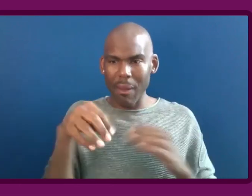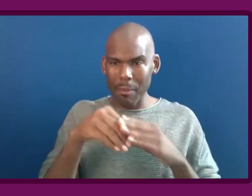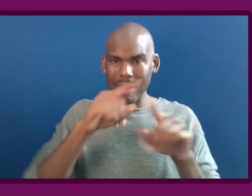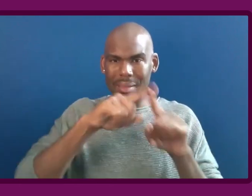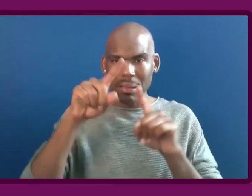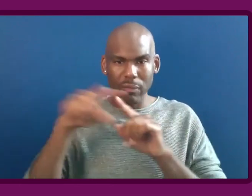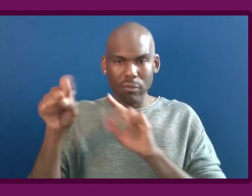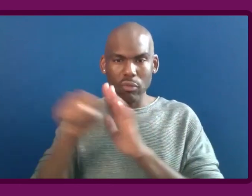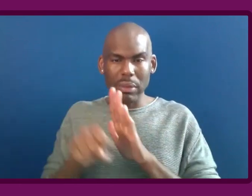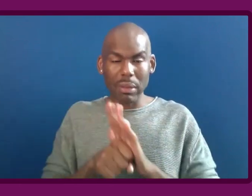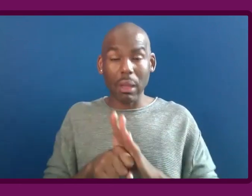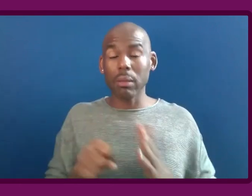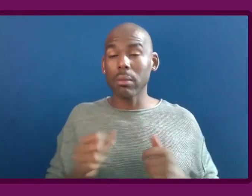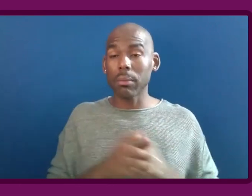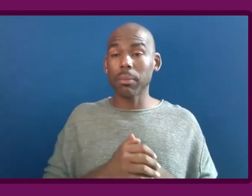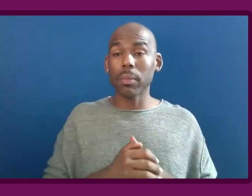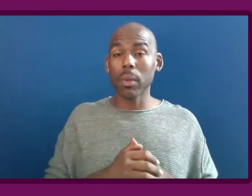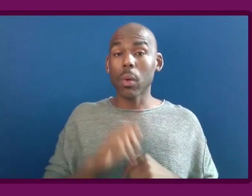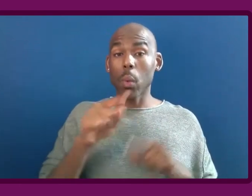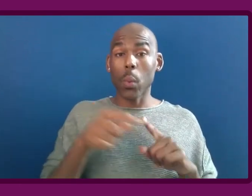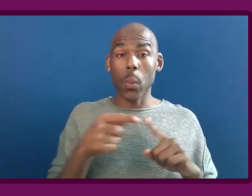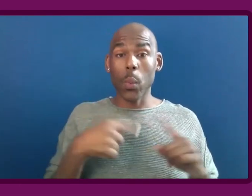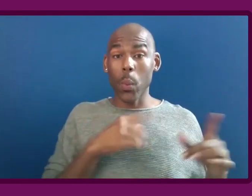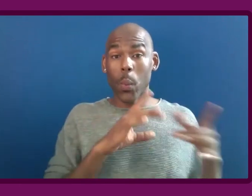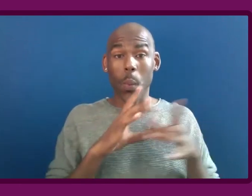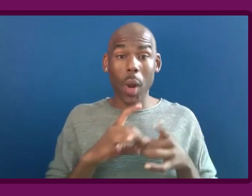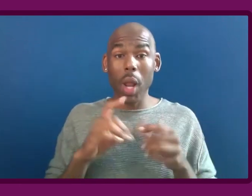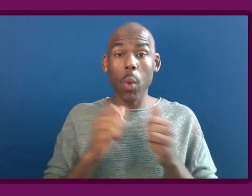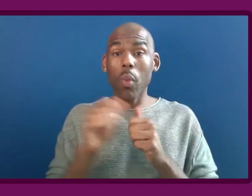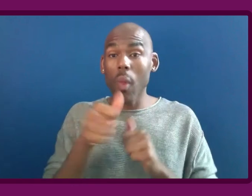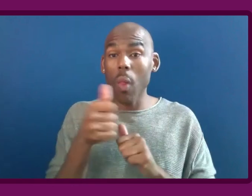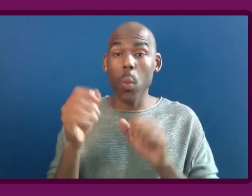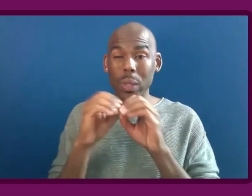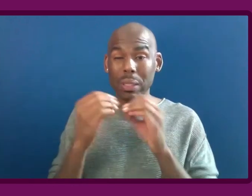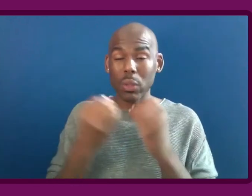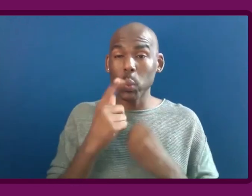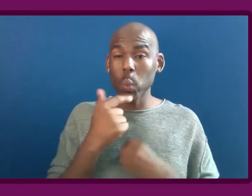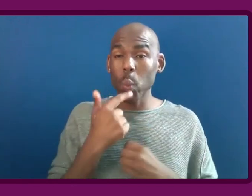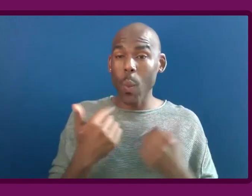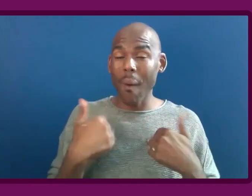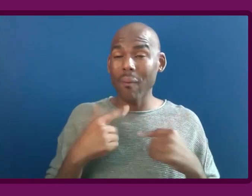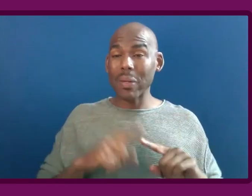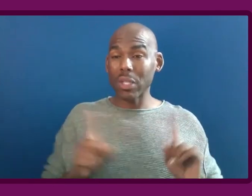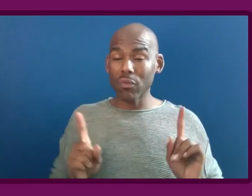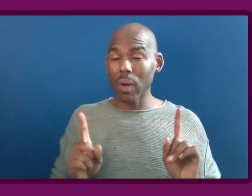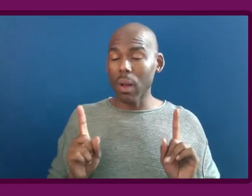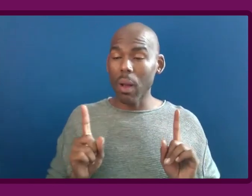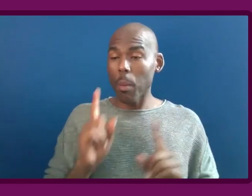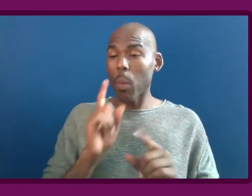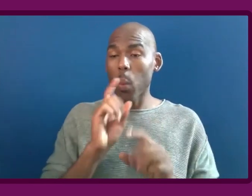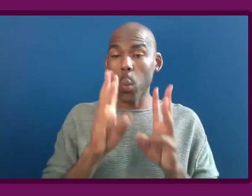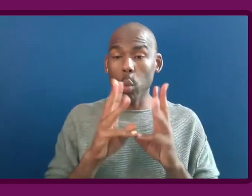spaces they are, not necessarily in government, we can download this information to them. We can